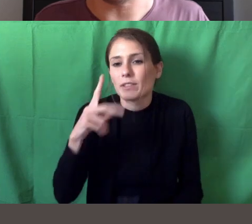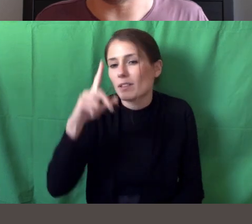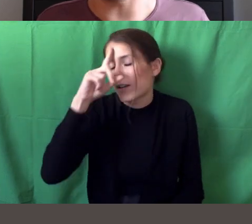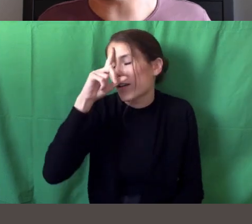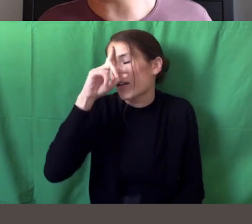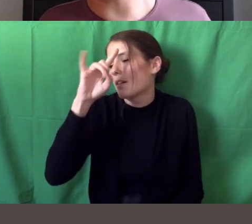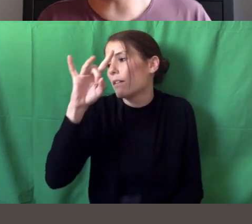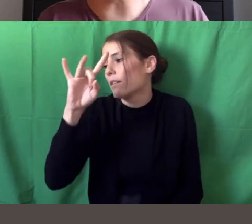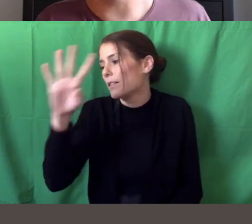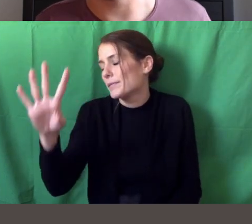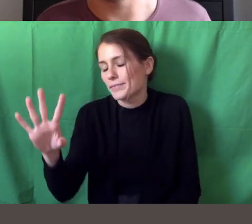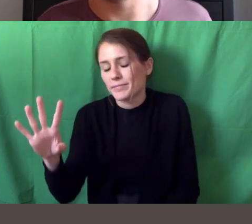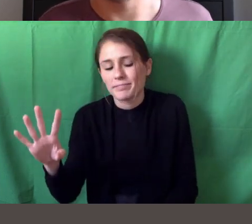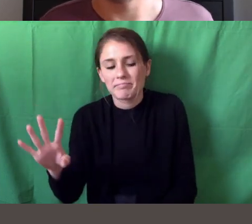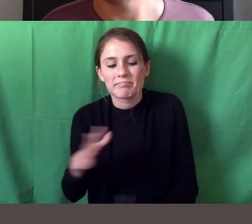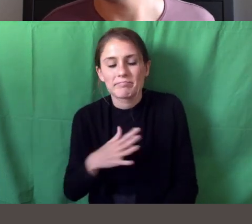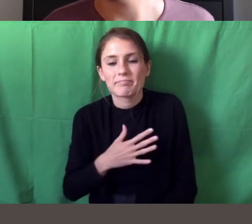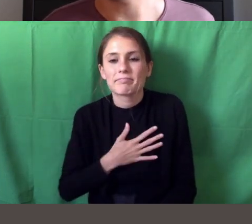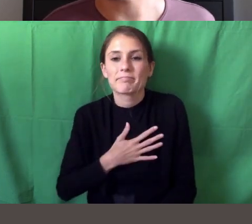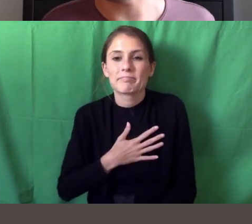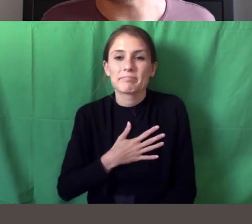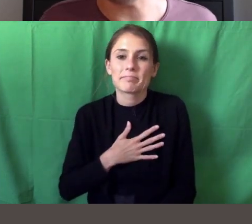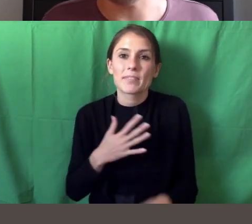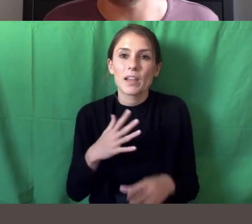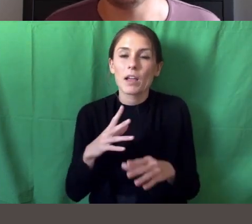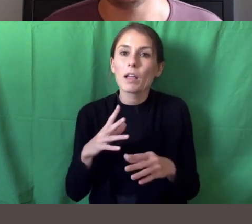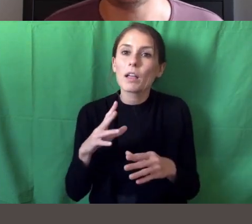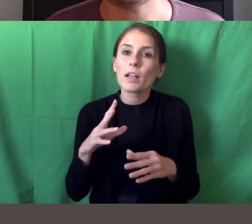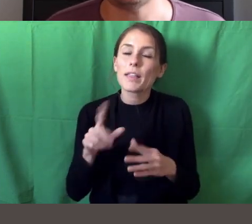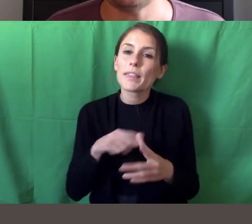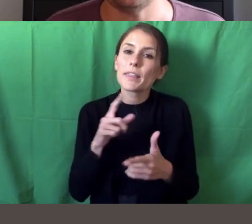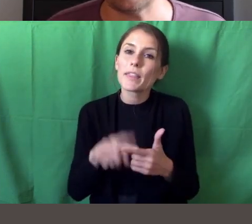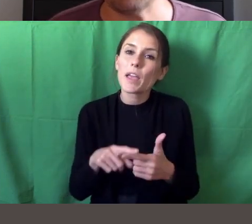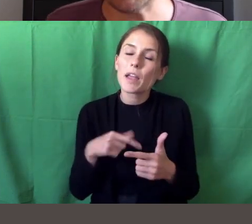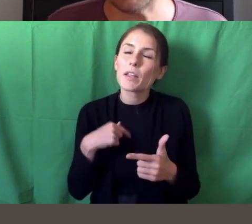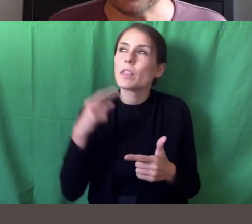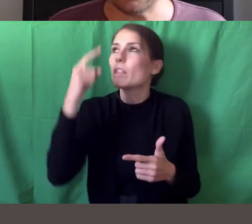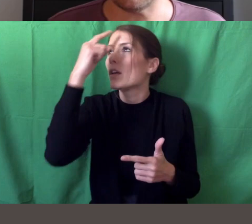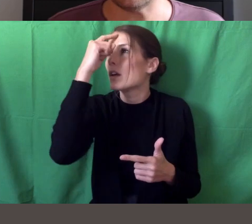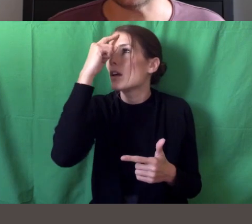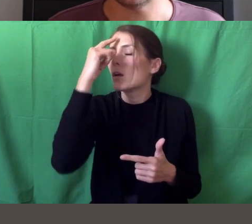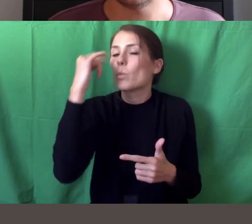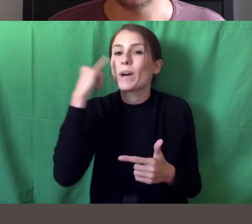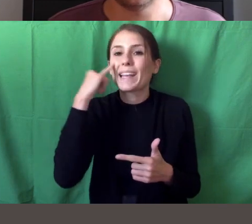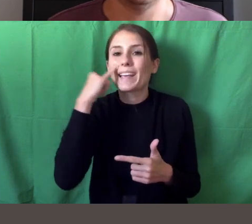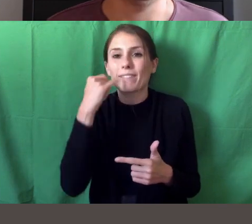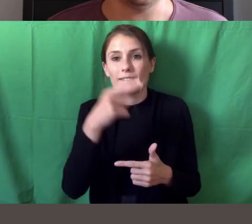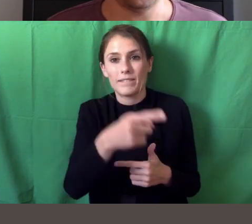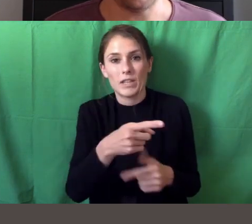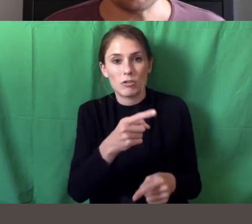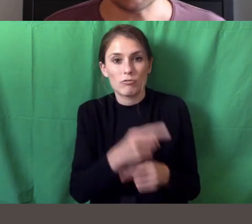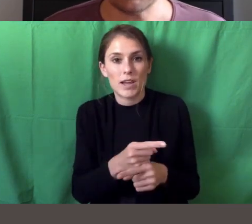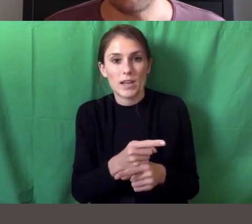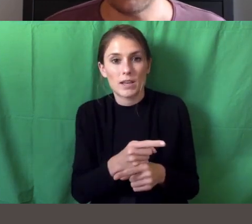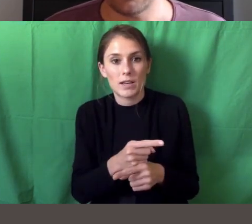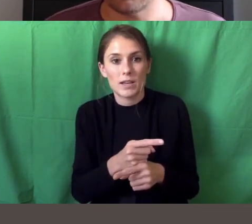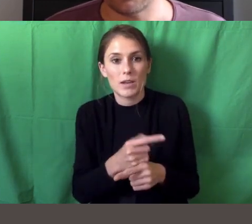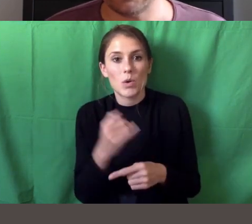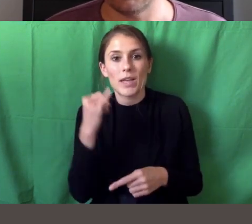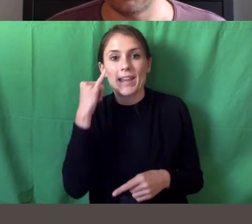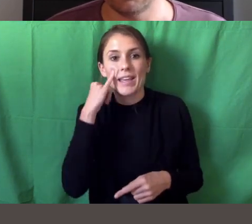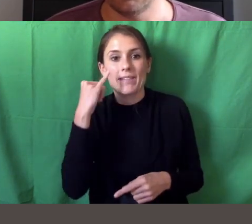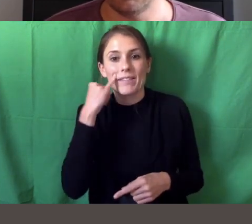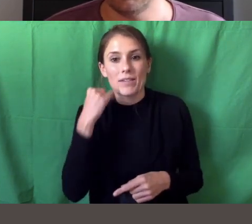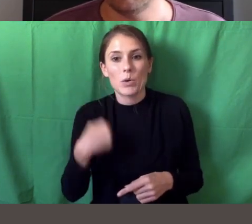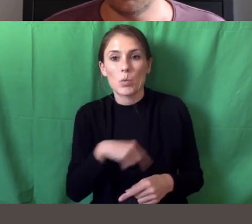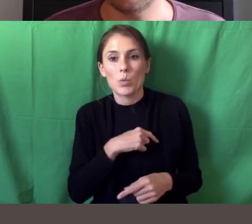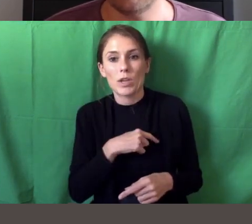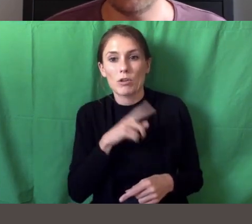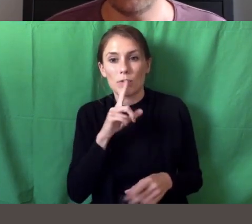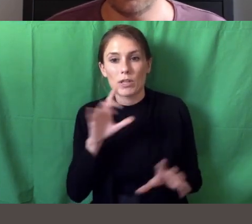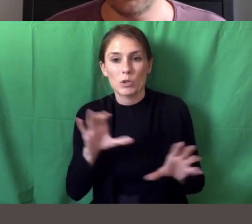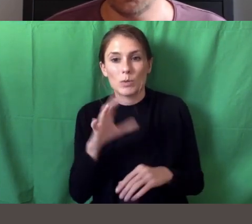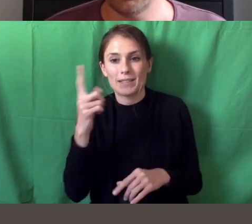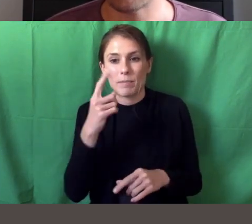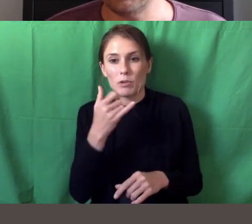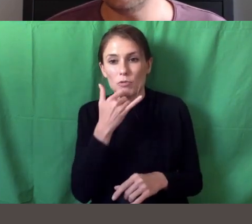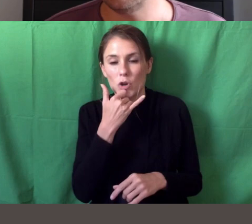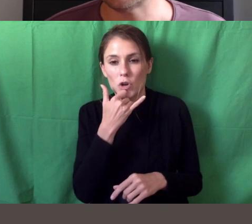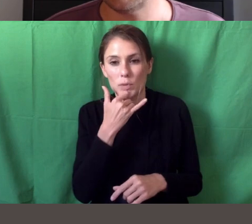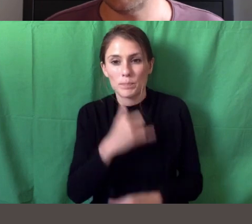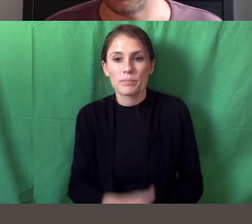ago. And then first I thought, oh my God, such a, but then I thought, what if they are right?